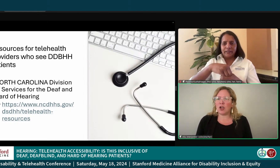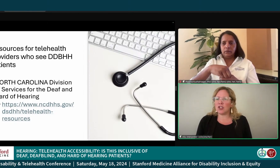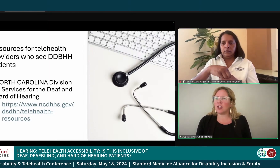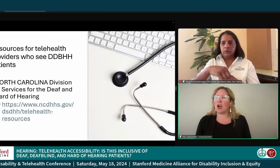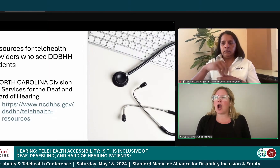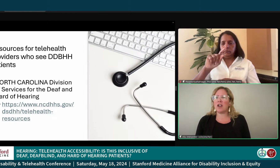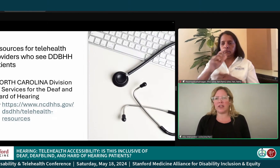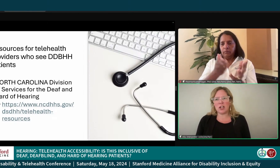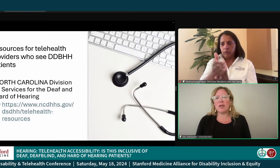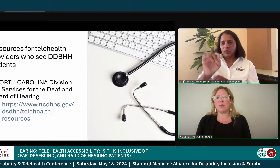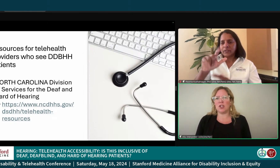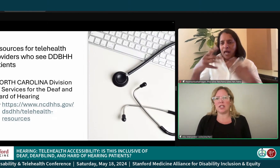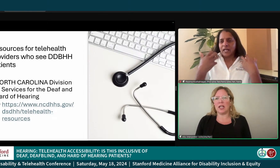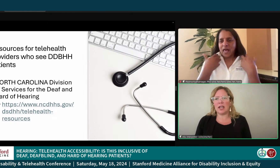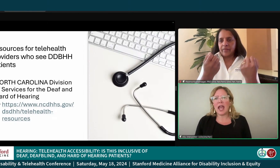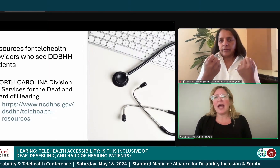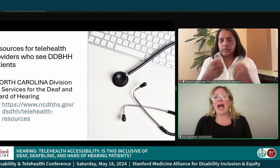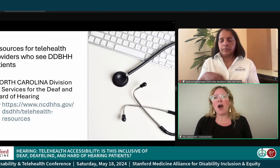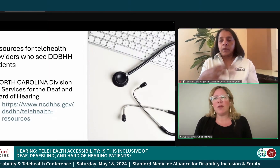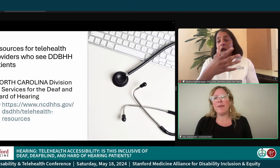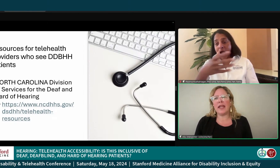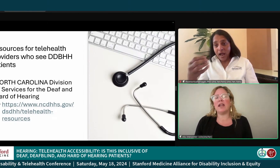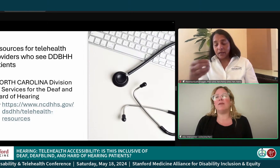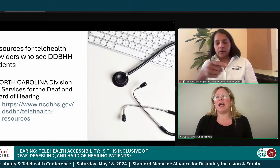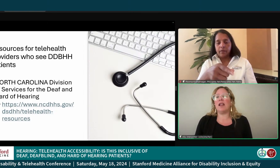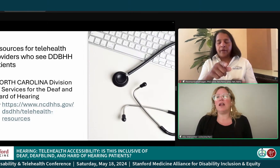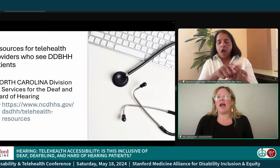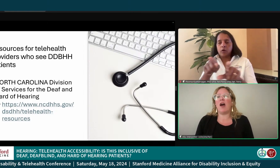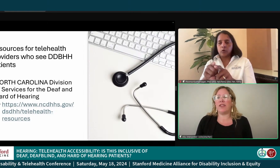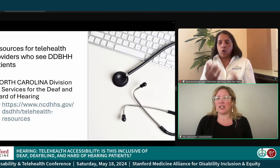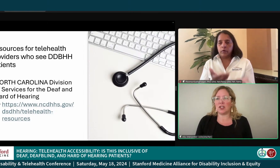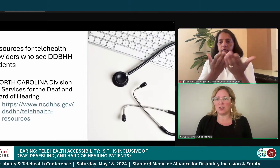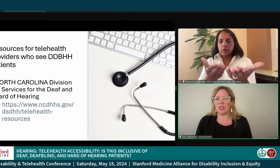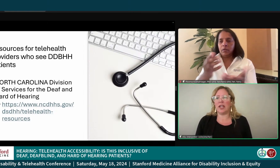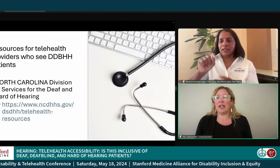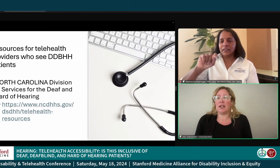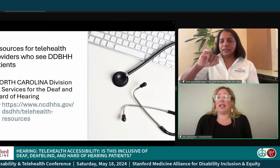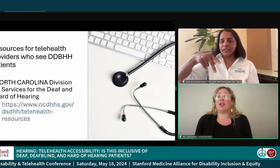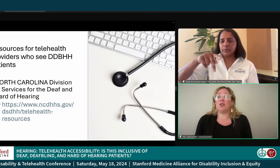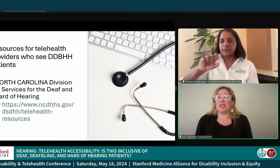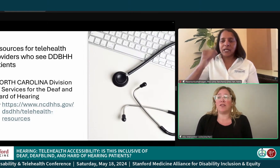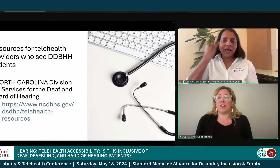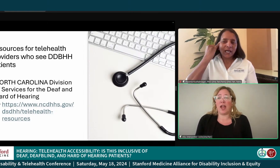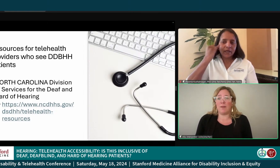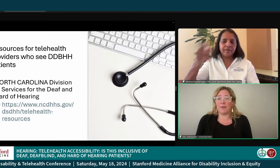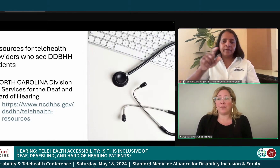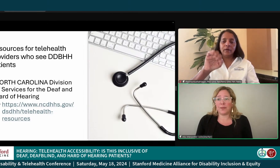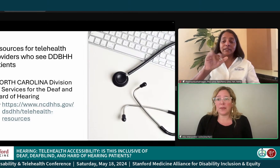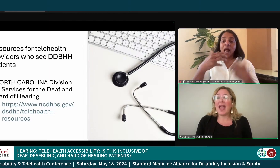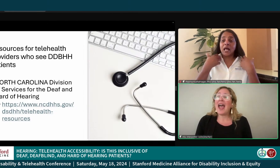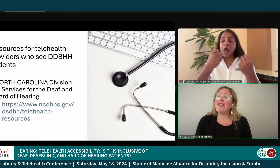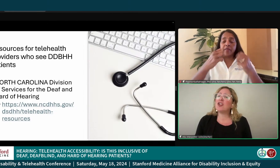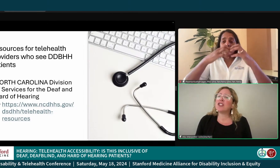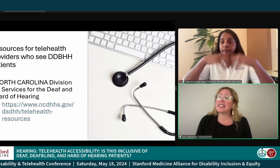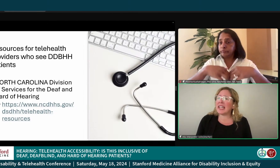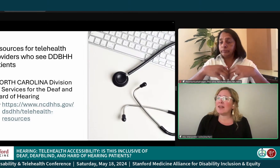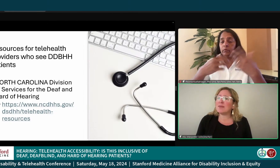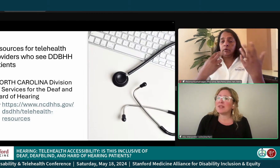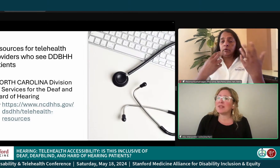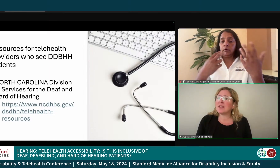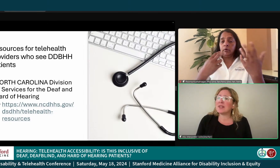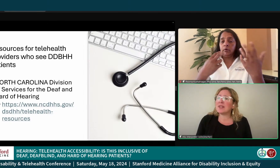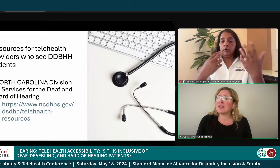person or a hard of hearing person and how to make telehealth inclusive for them. And there's tips.